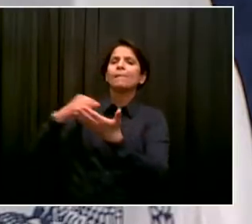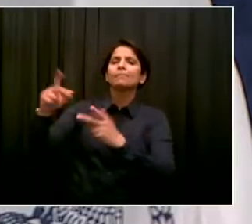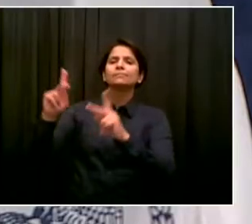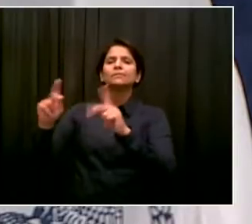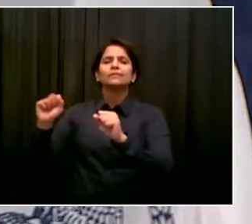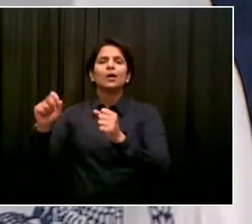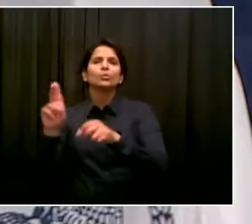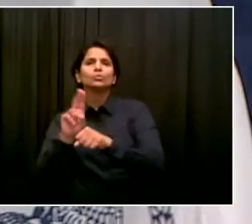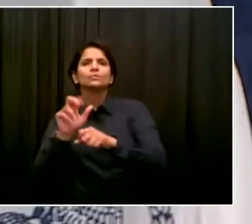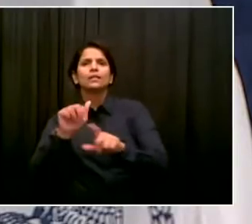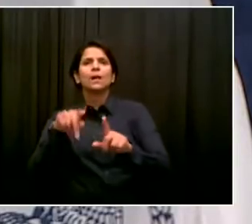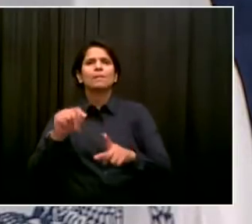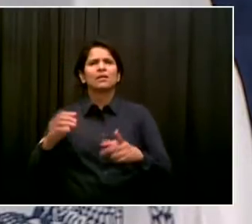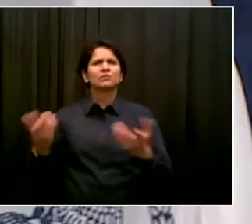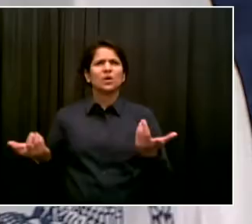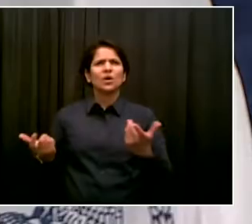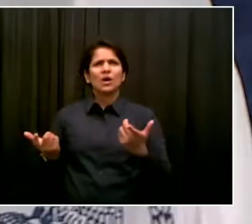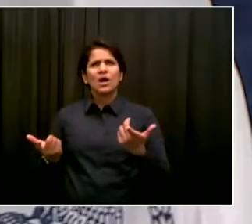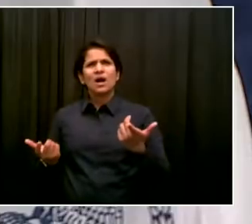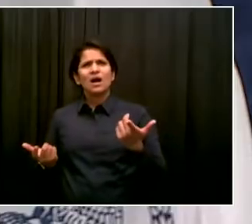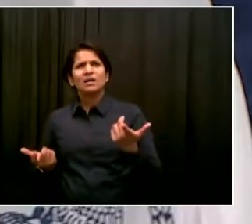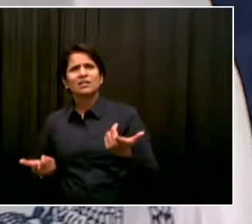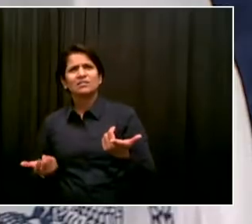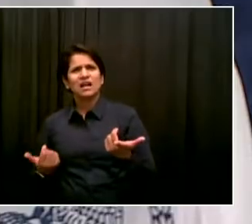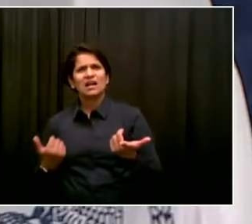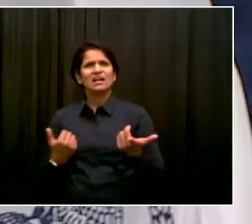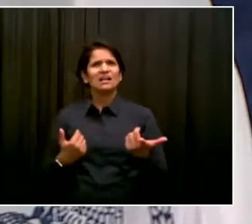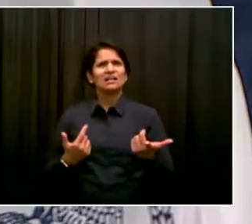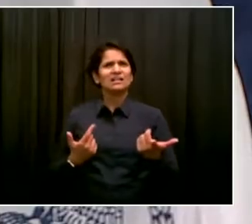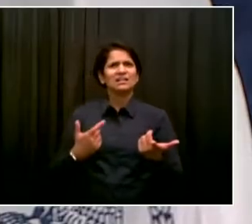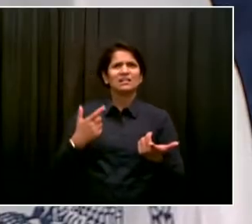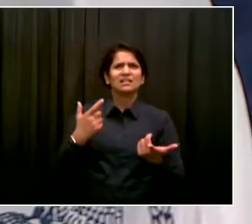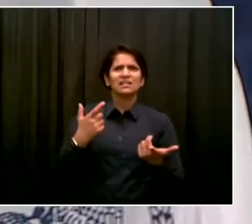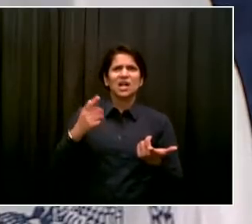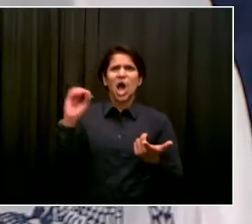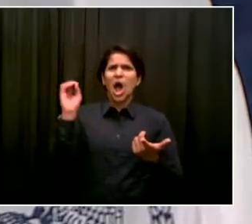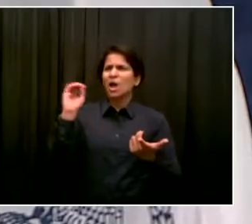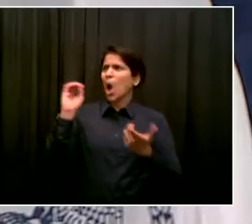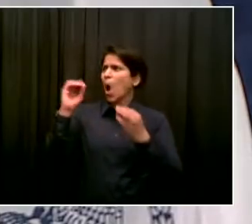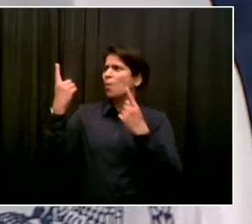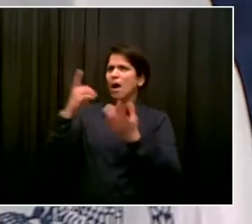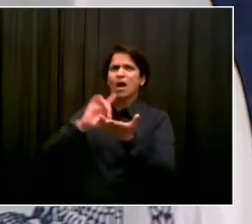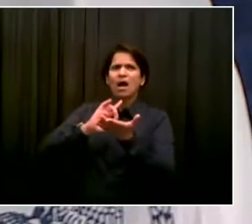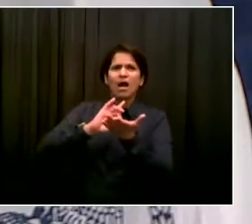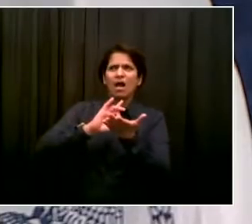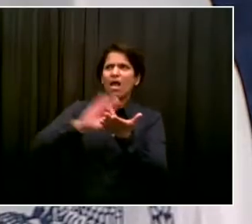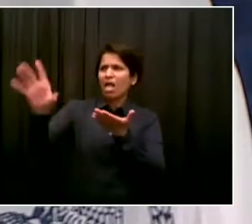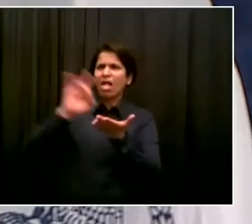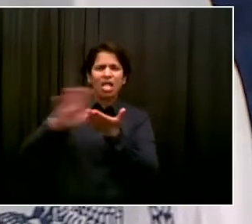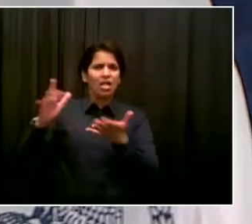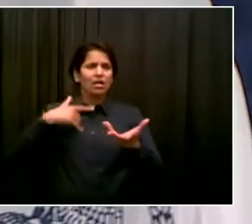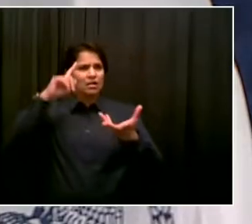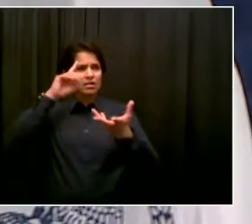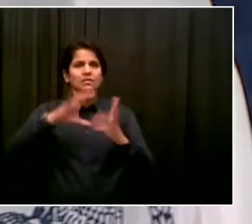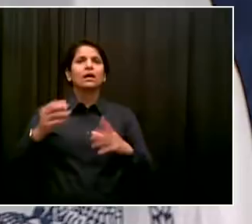ABOUT THE CONVICTION BUT IT'S CLEAR THEY ARE NOT GETTING